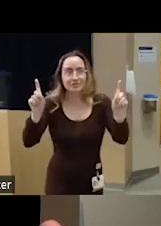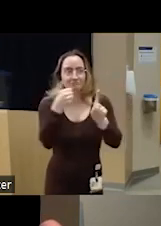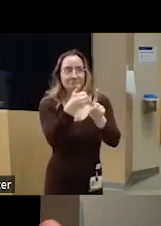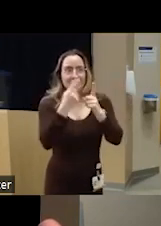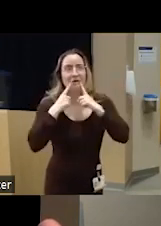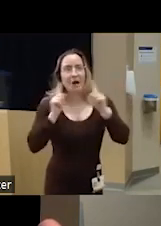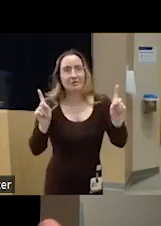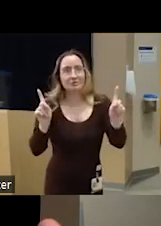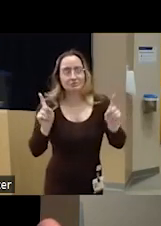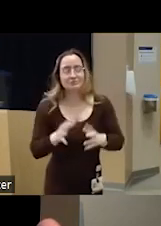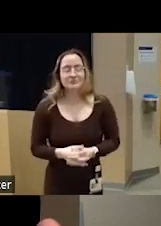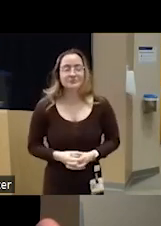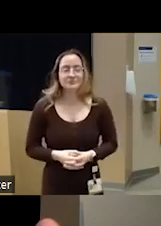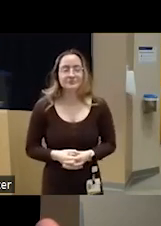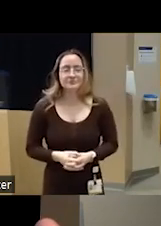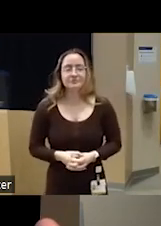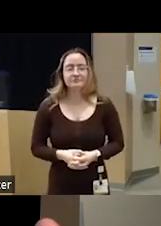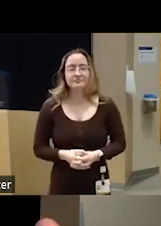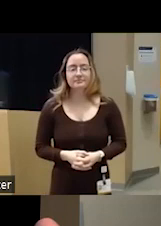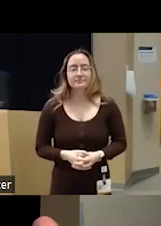Um, and he's also been listed every year since